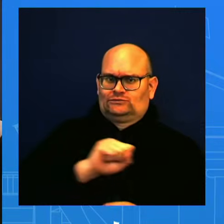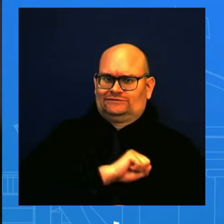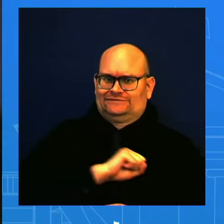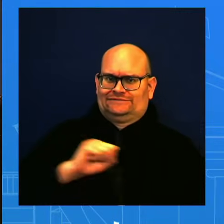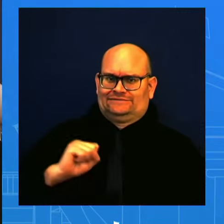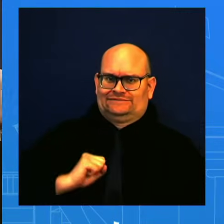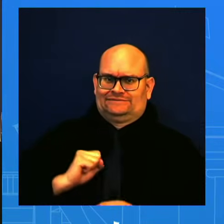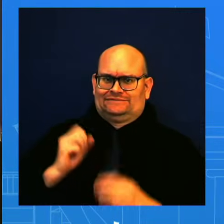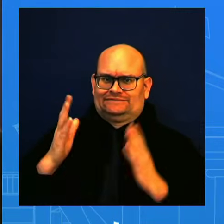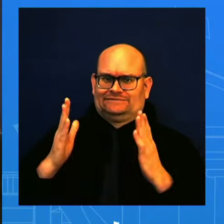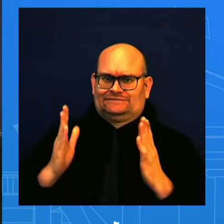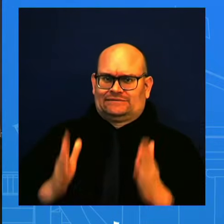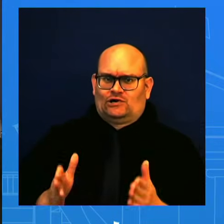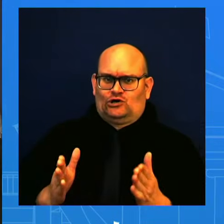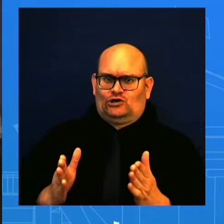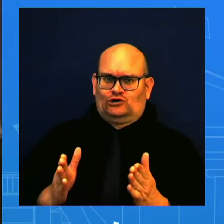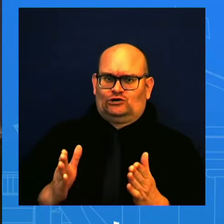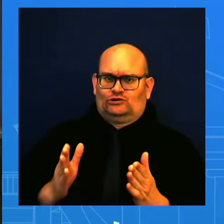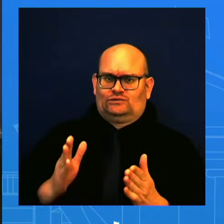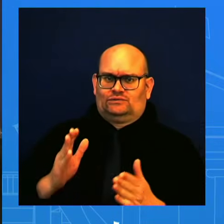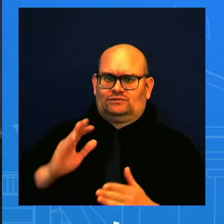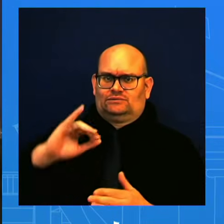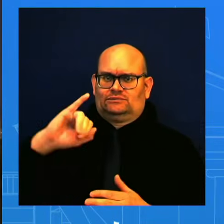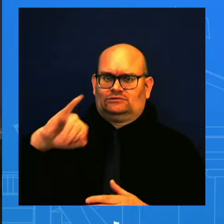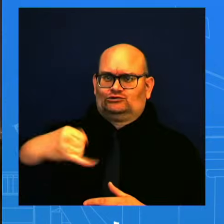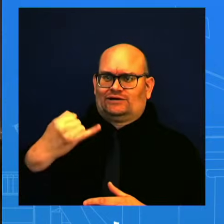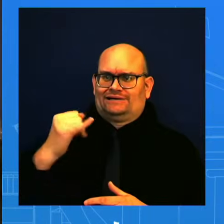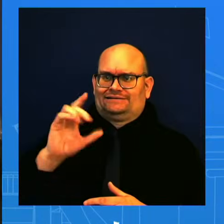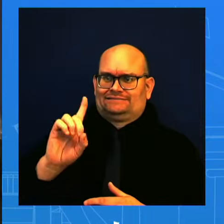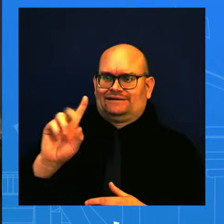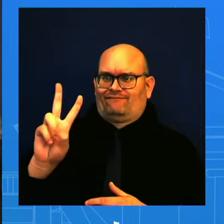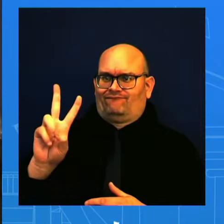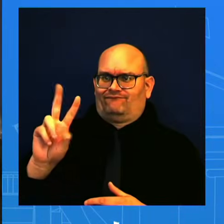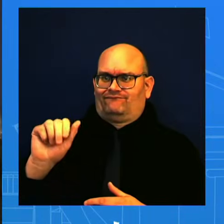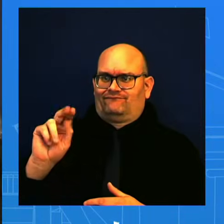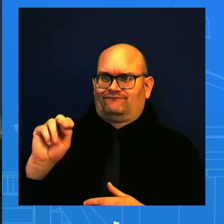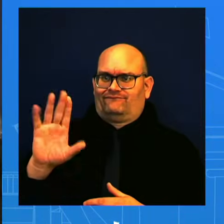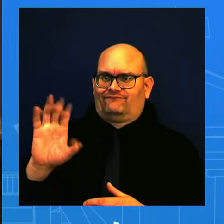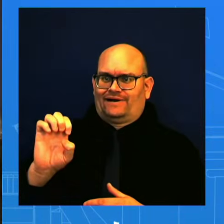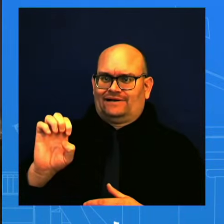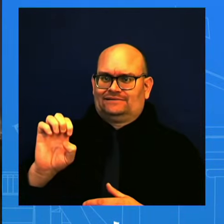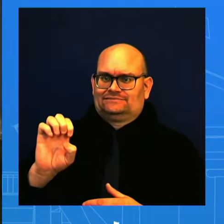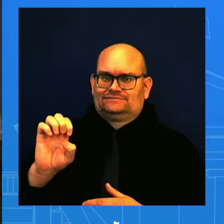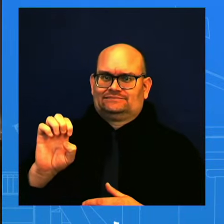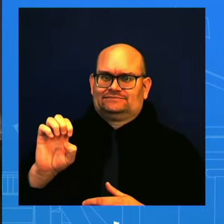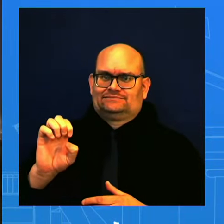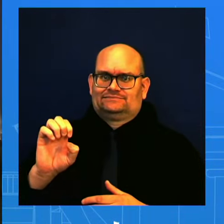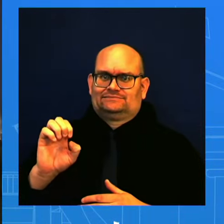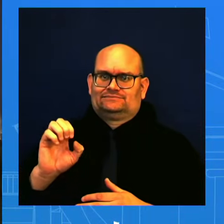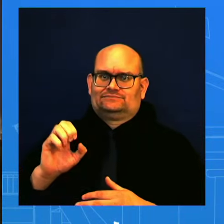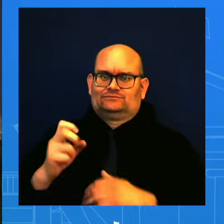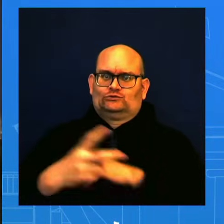his intention is to focus on the American people, to deliver -- continuing to deliver and build on the unprecedented successes --